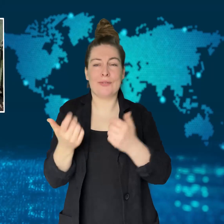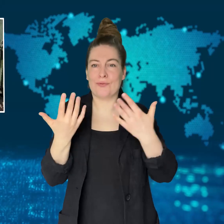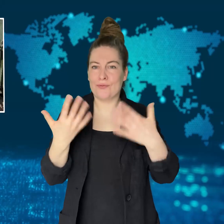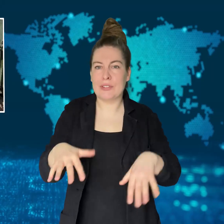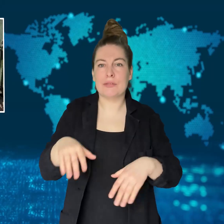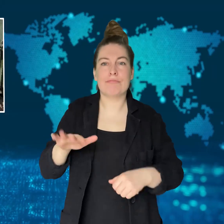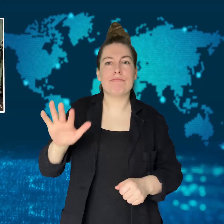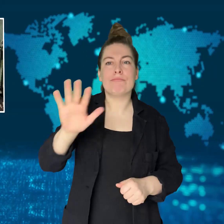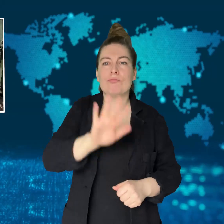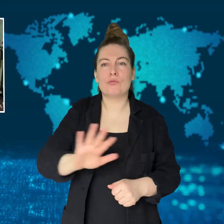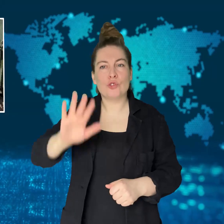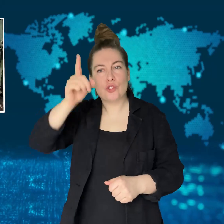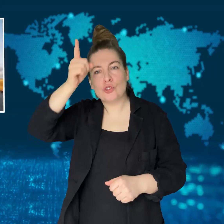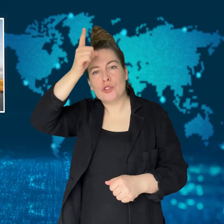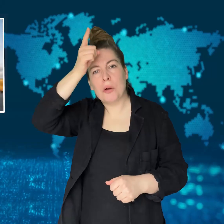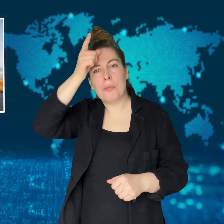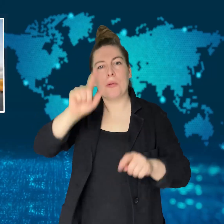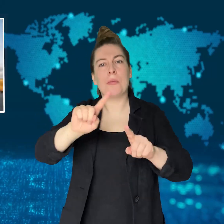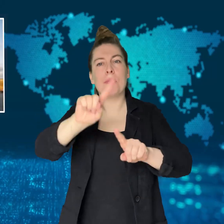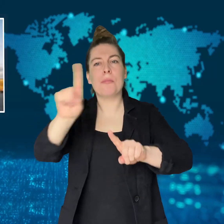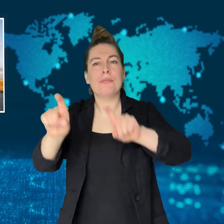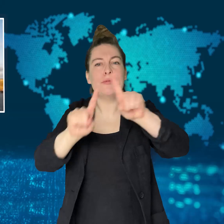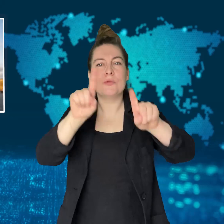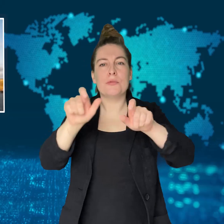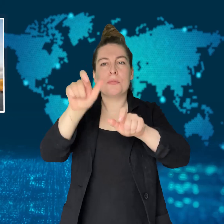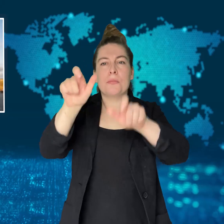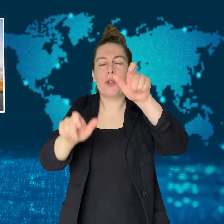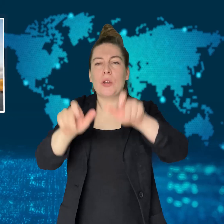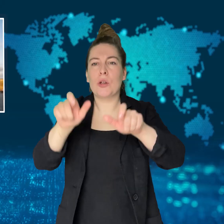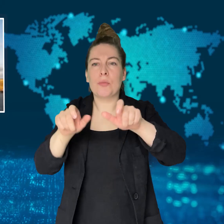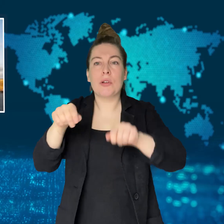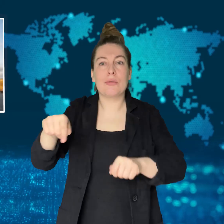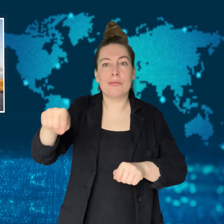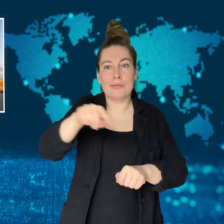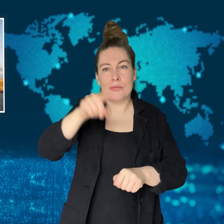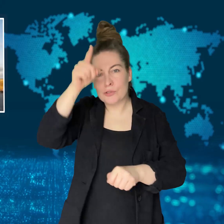has been the victim of underinvestment.